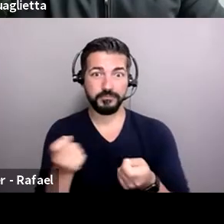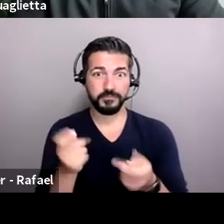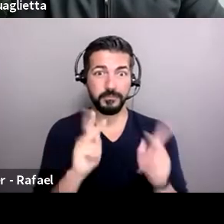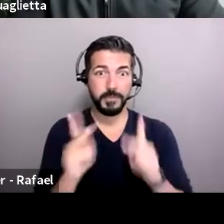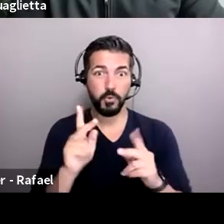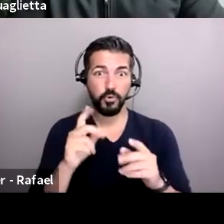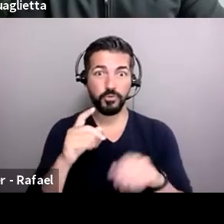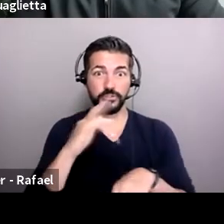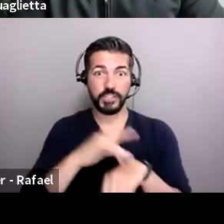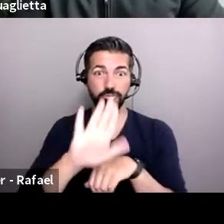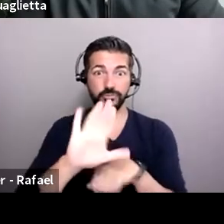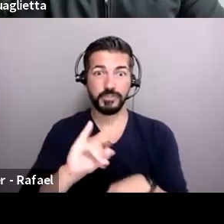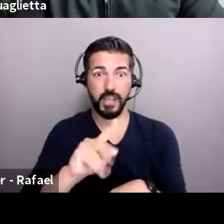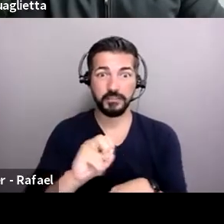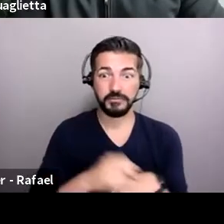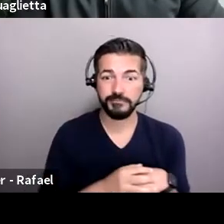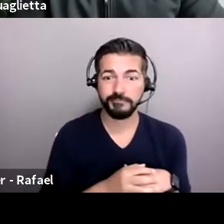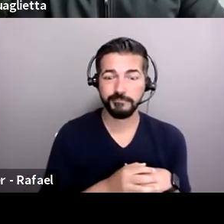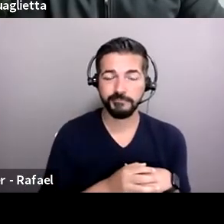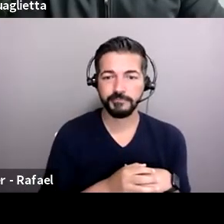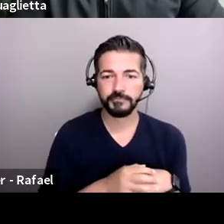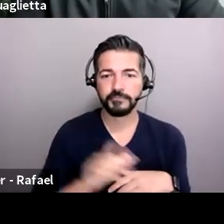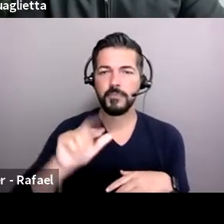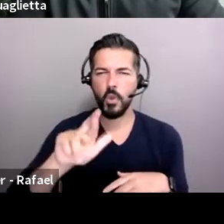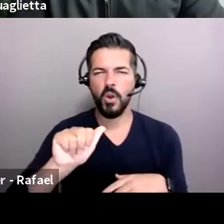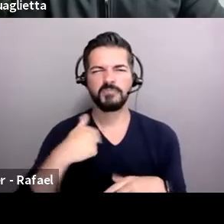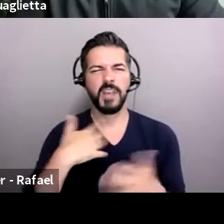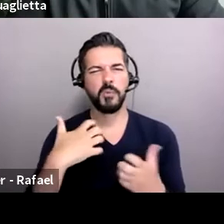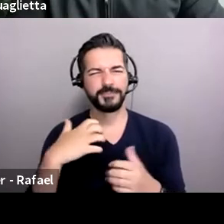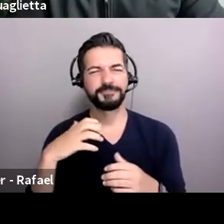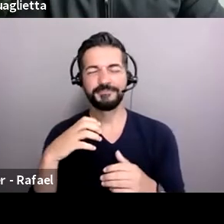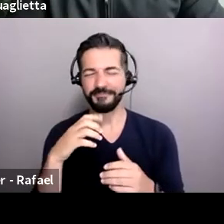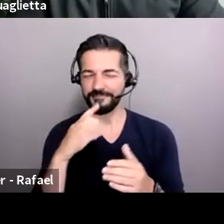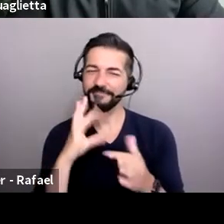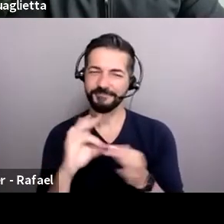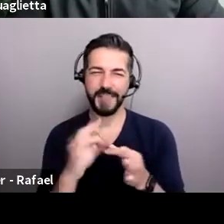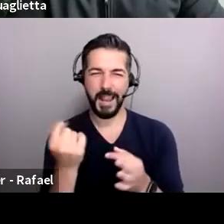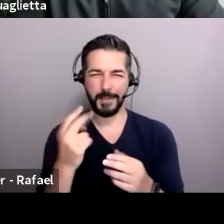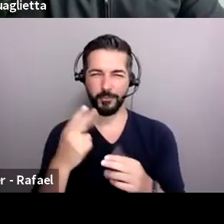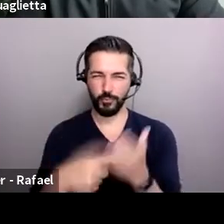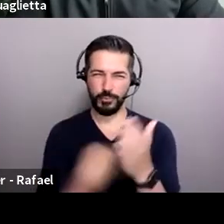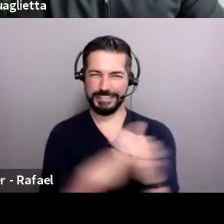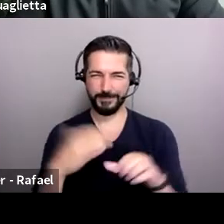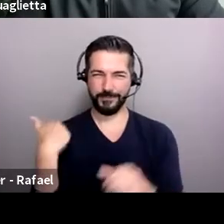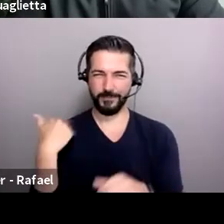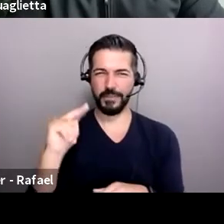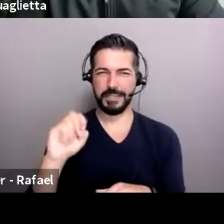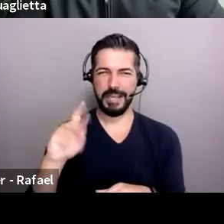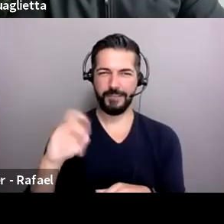Love to just go into, like a little piece of what we did at Netflix that I thought was really kind of fun.